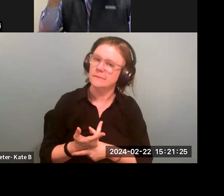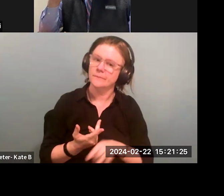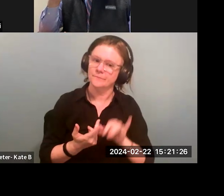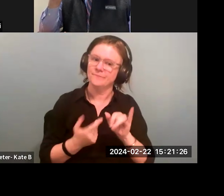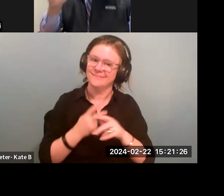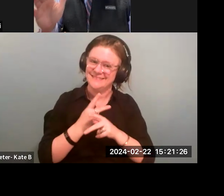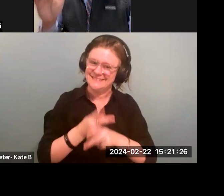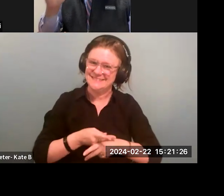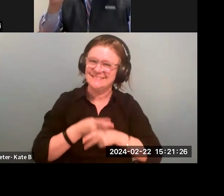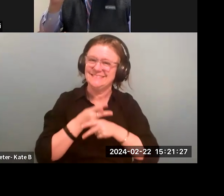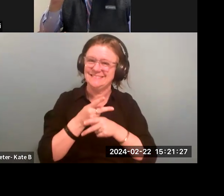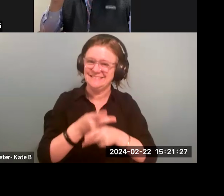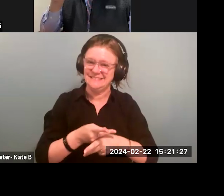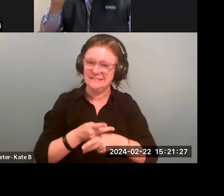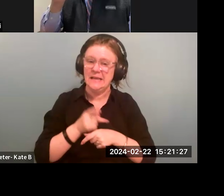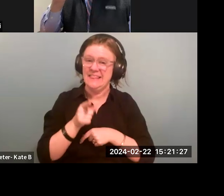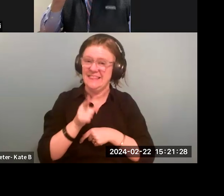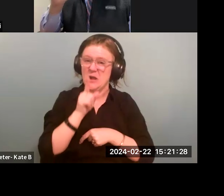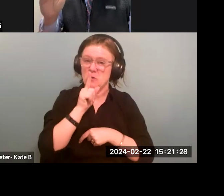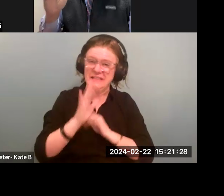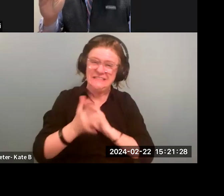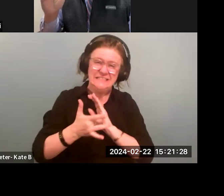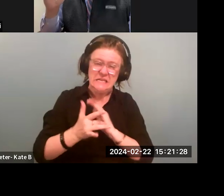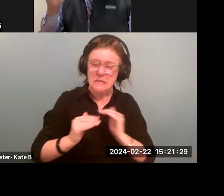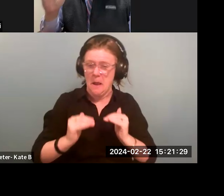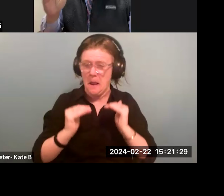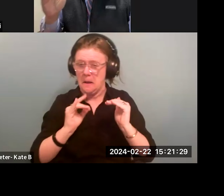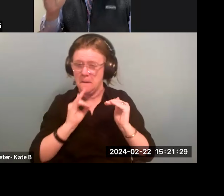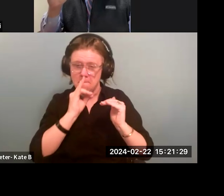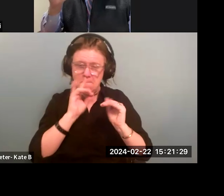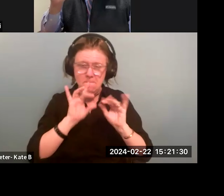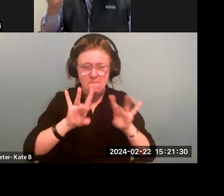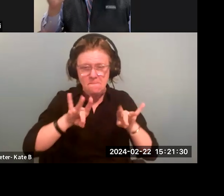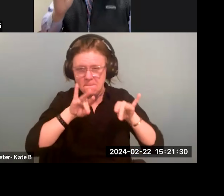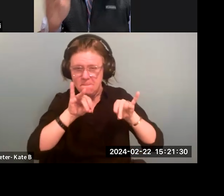just sophisticated and all the different aspects that